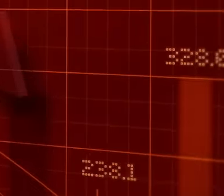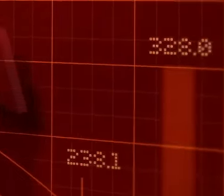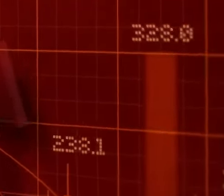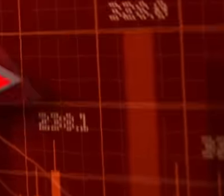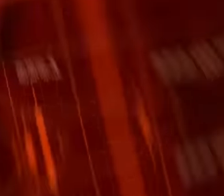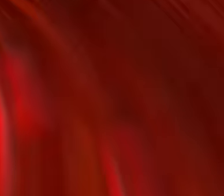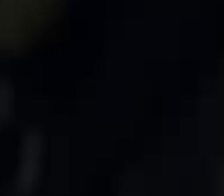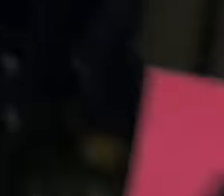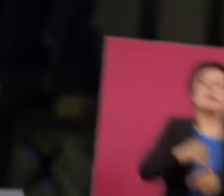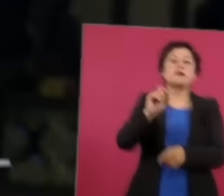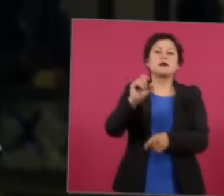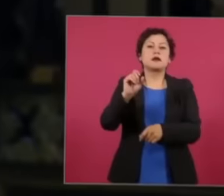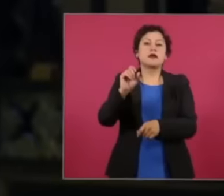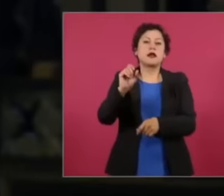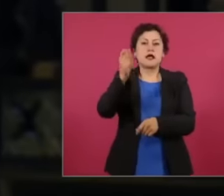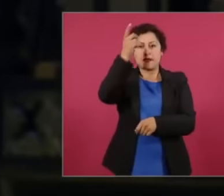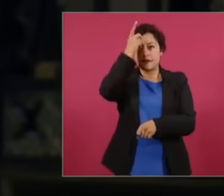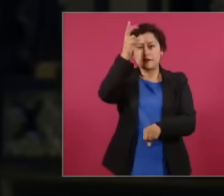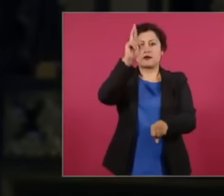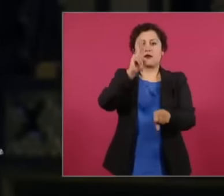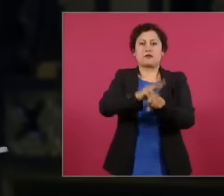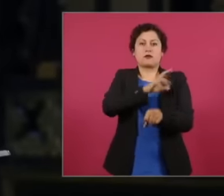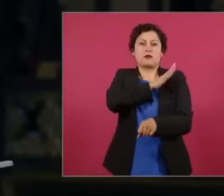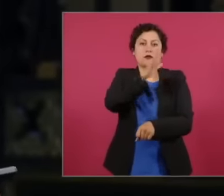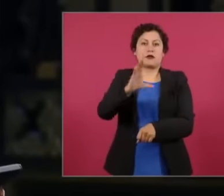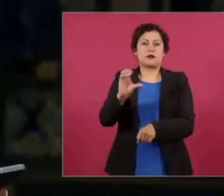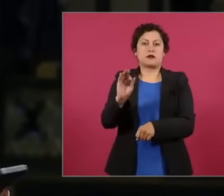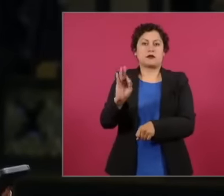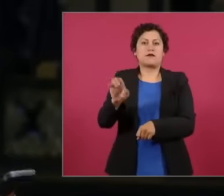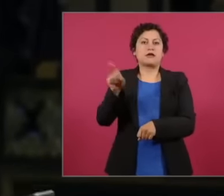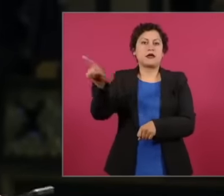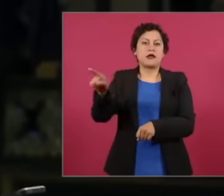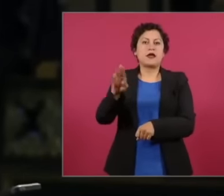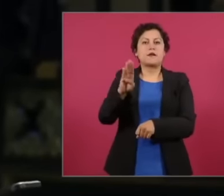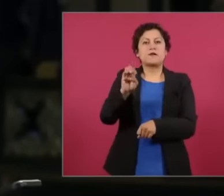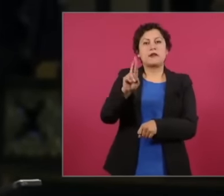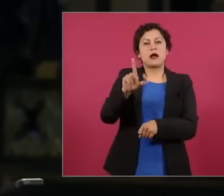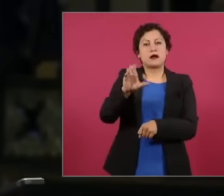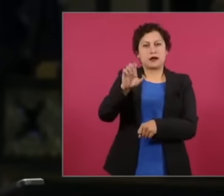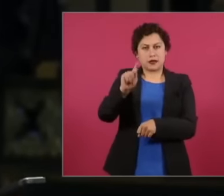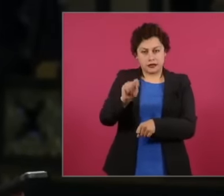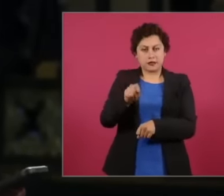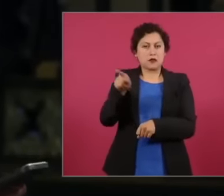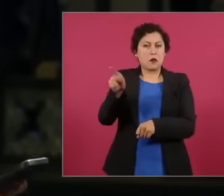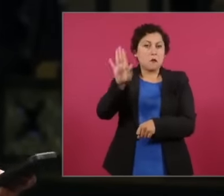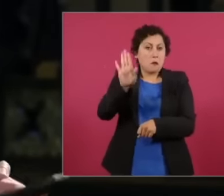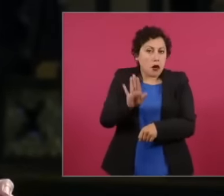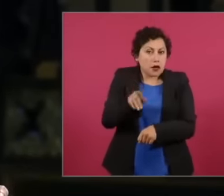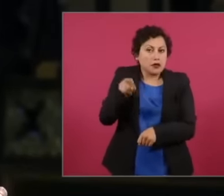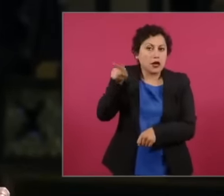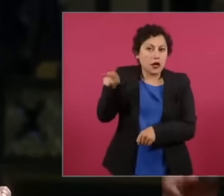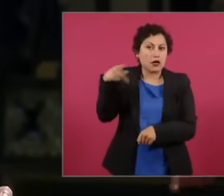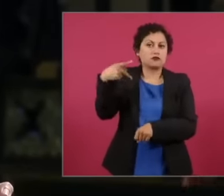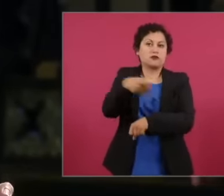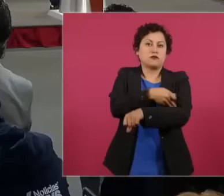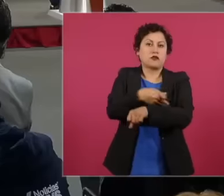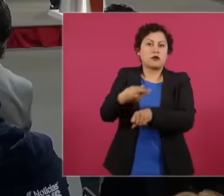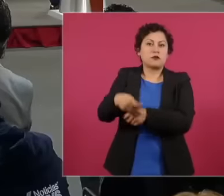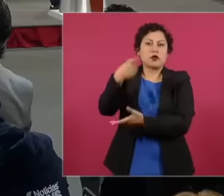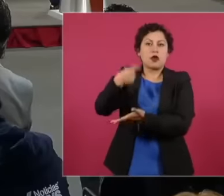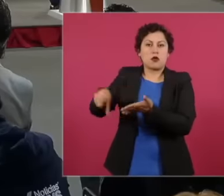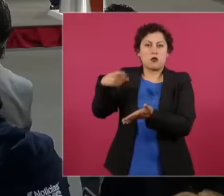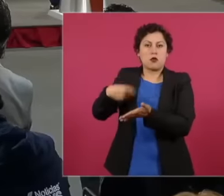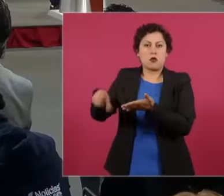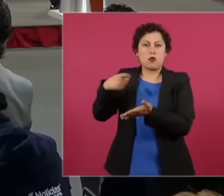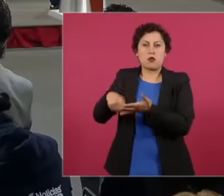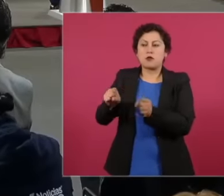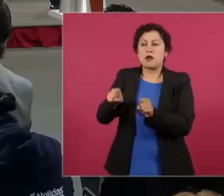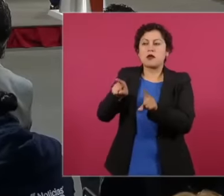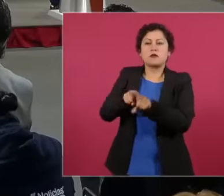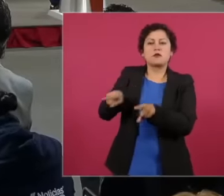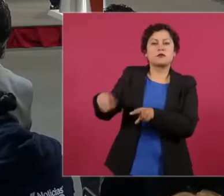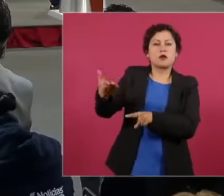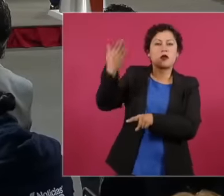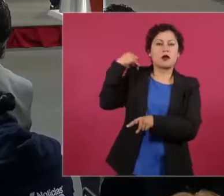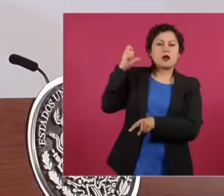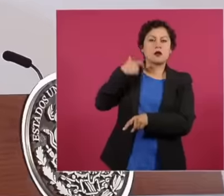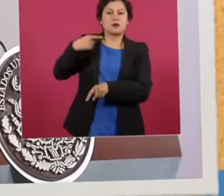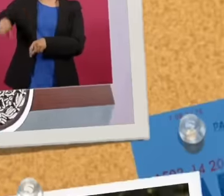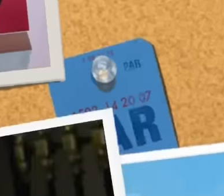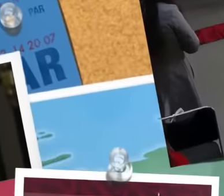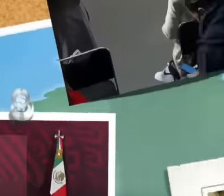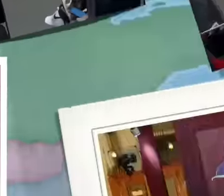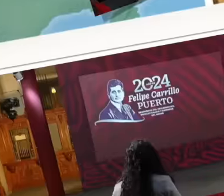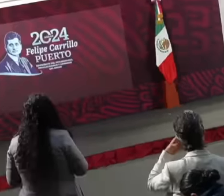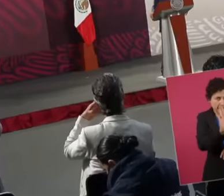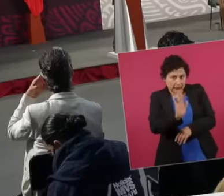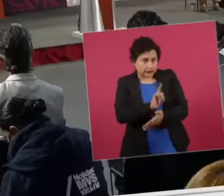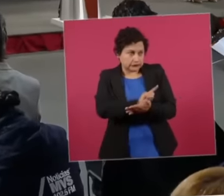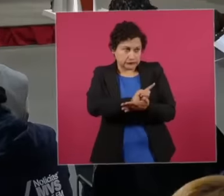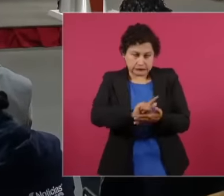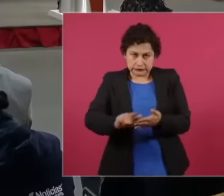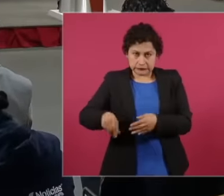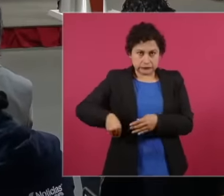the press conference when we see one of your reporters from this media face the president